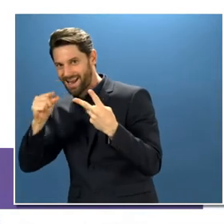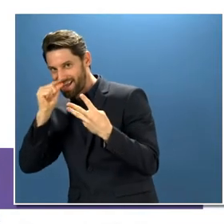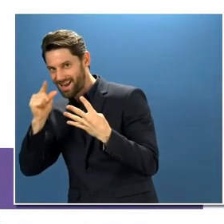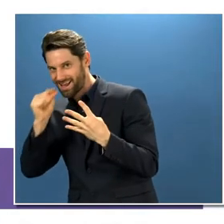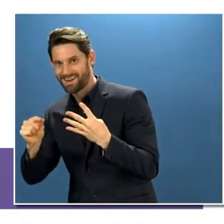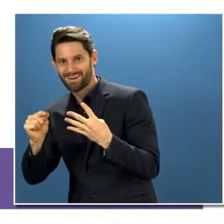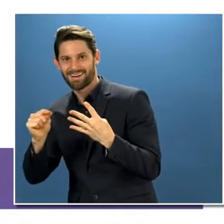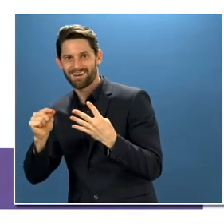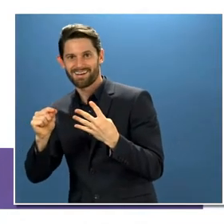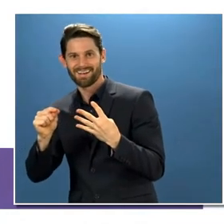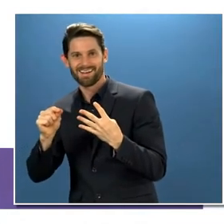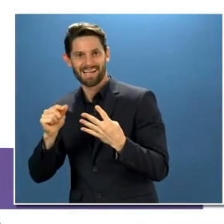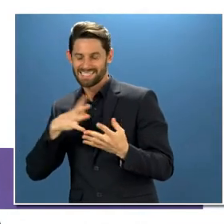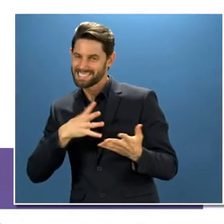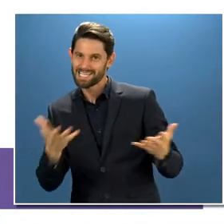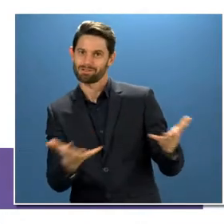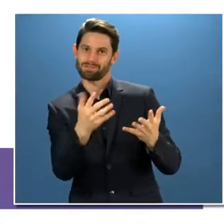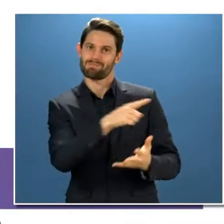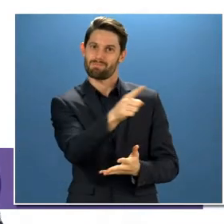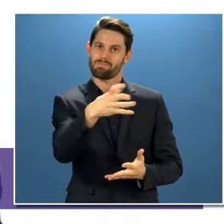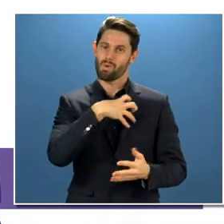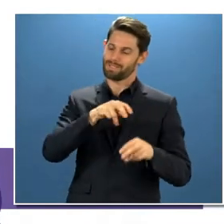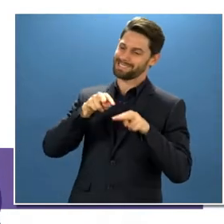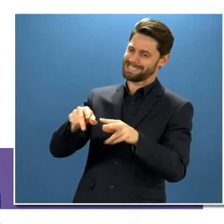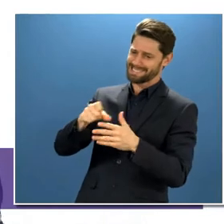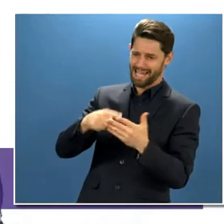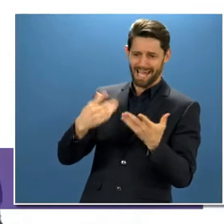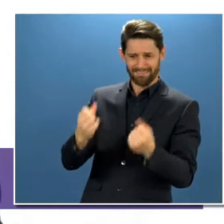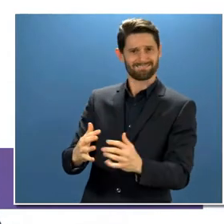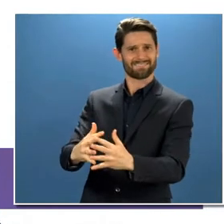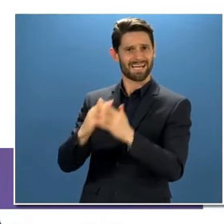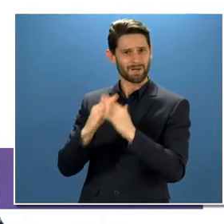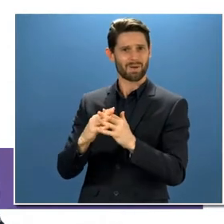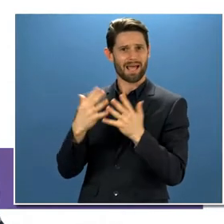particular aspects of that organisation which means that person can give --- can